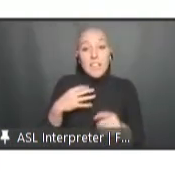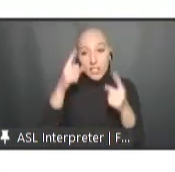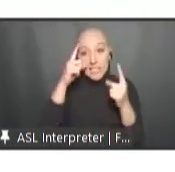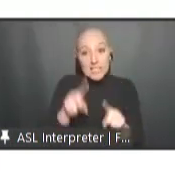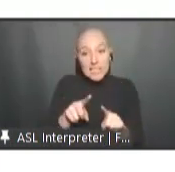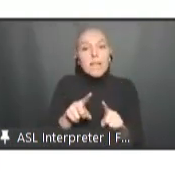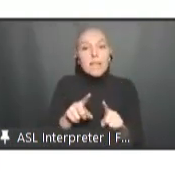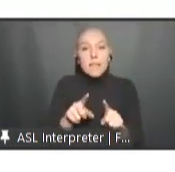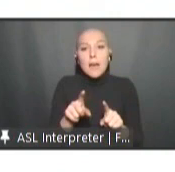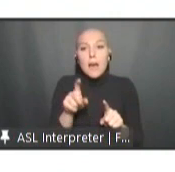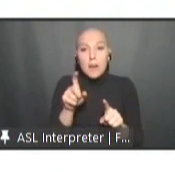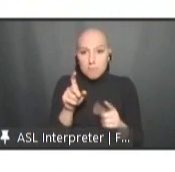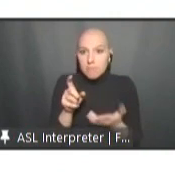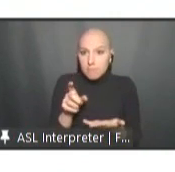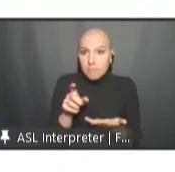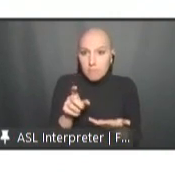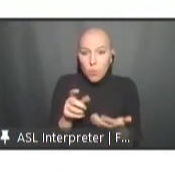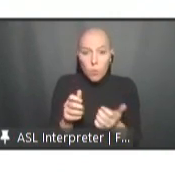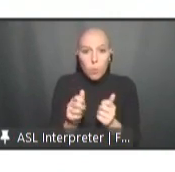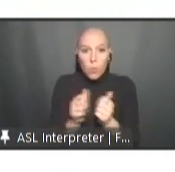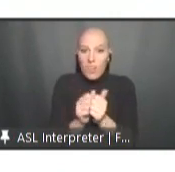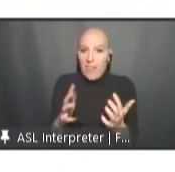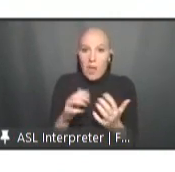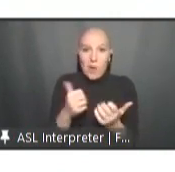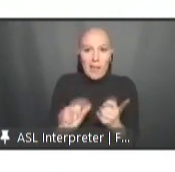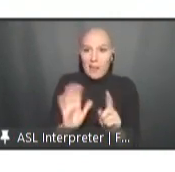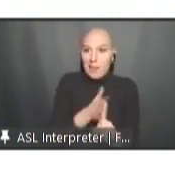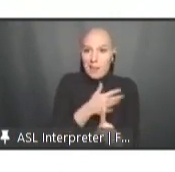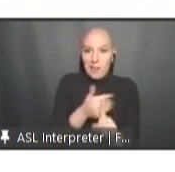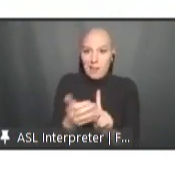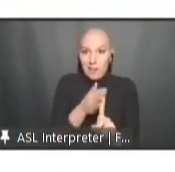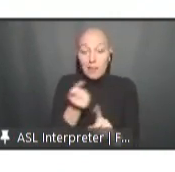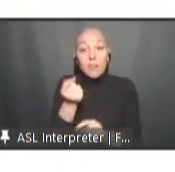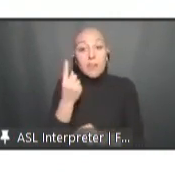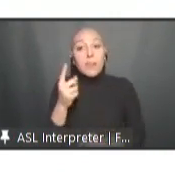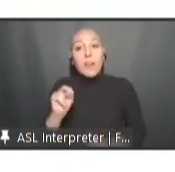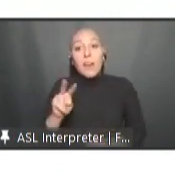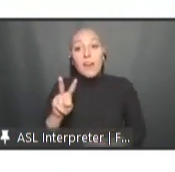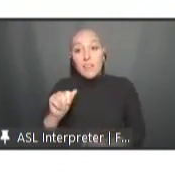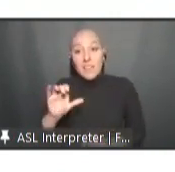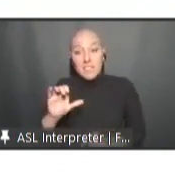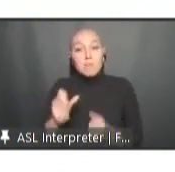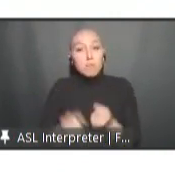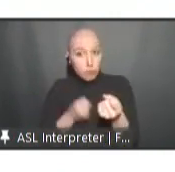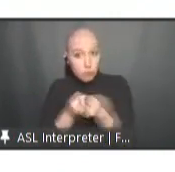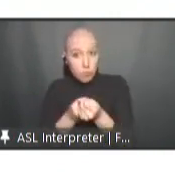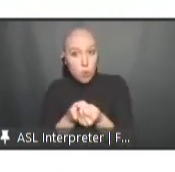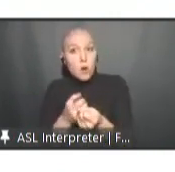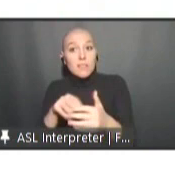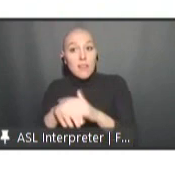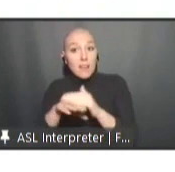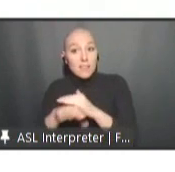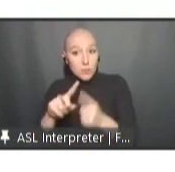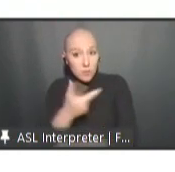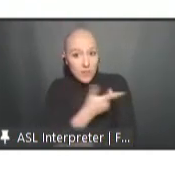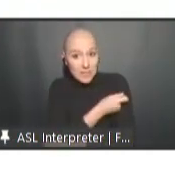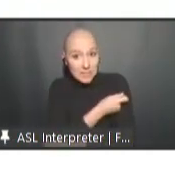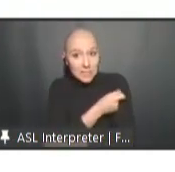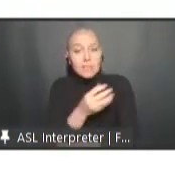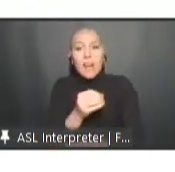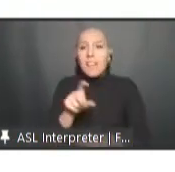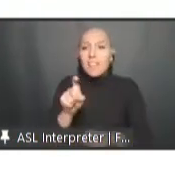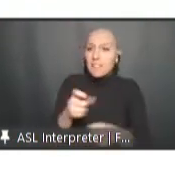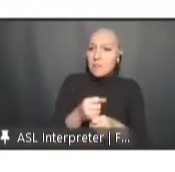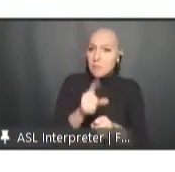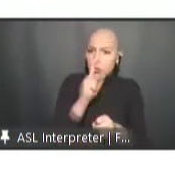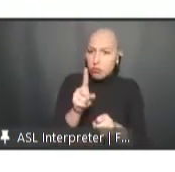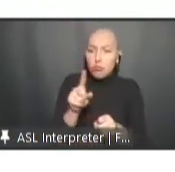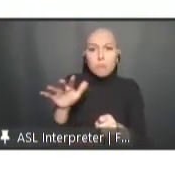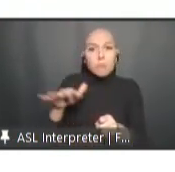And while MBIC supports access to vaccines and the need to make sure that those who want to vaccinate